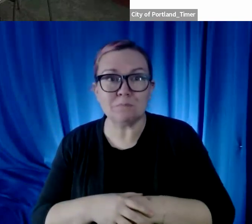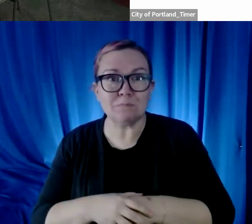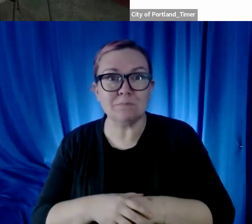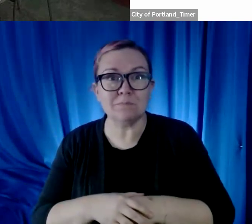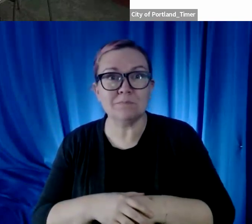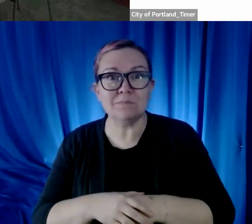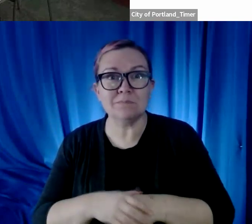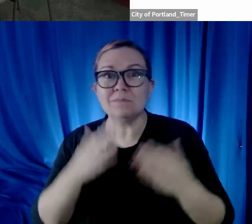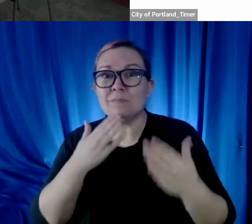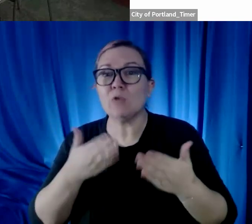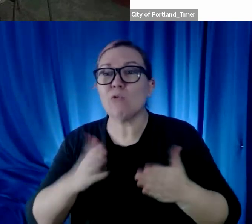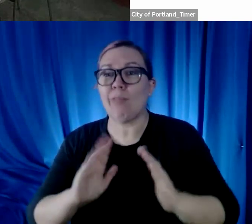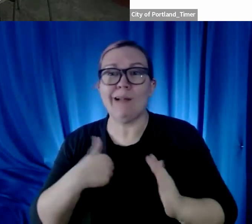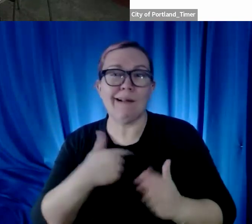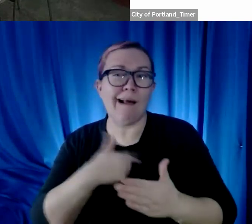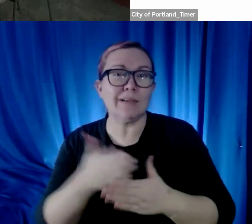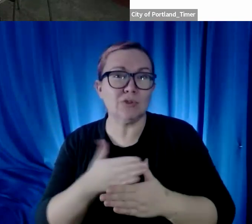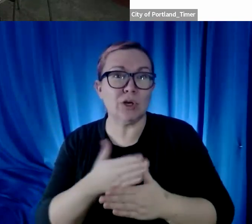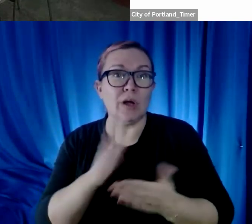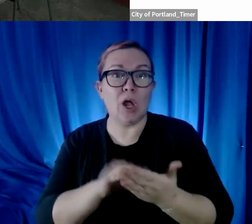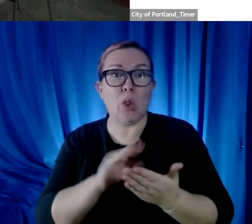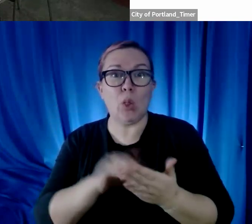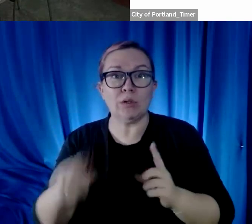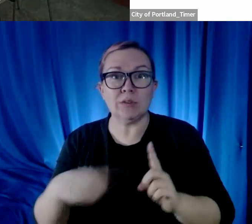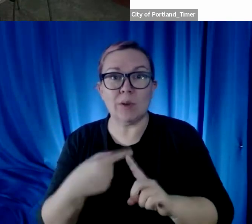Thanks for letting us share. I learned about Golden Ball through another mom.